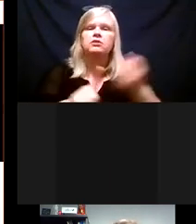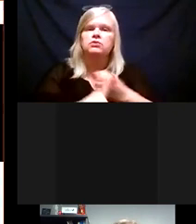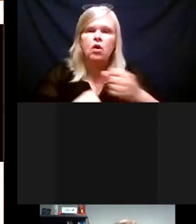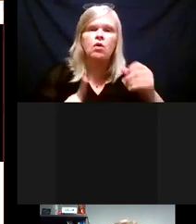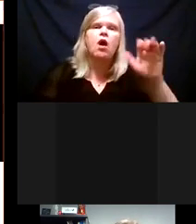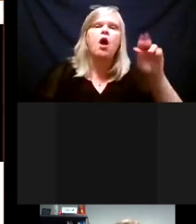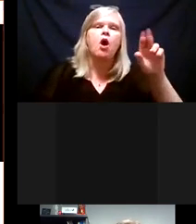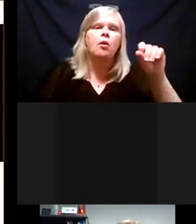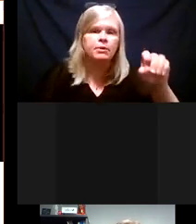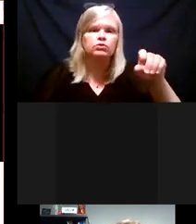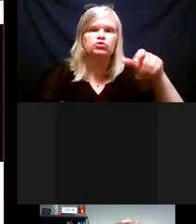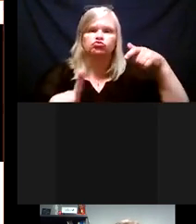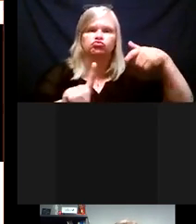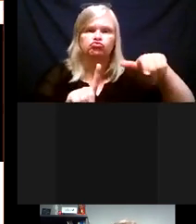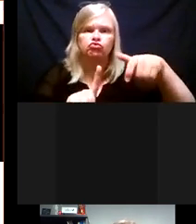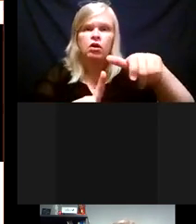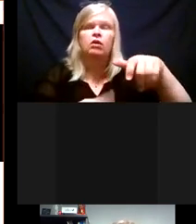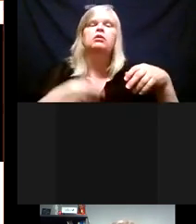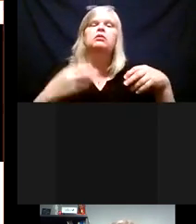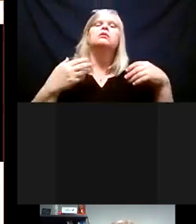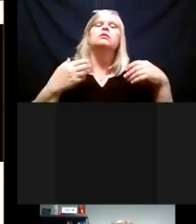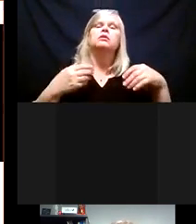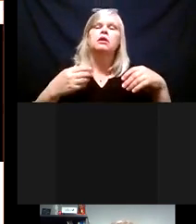WHEN THE SURVIVOR IS OVER 11 YEARS OLD.